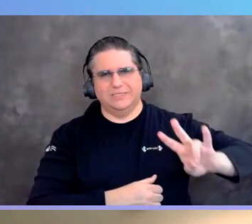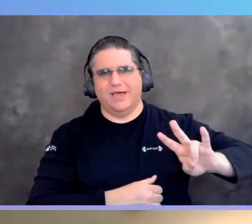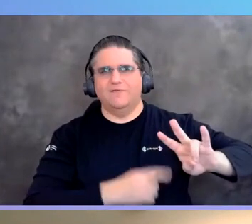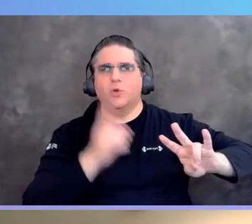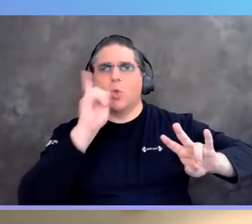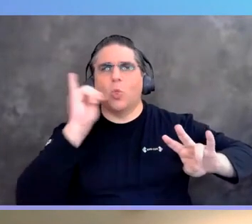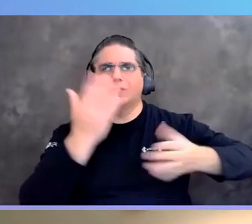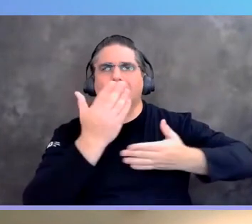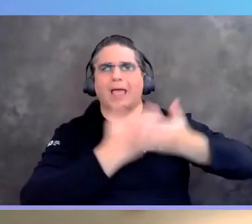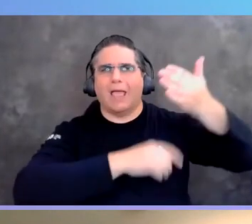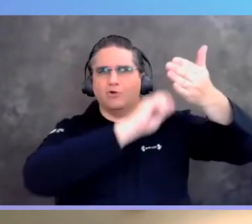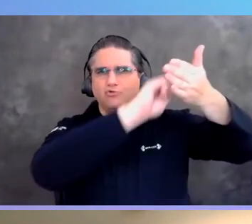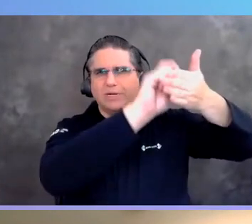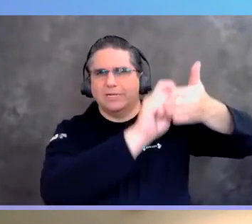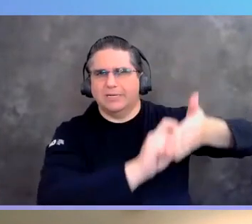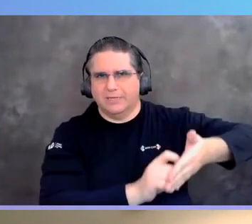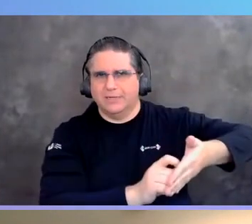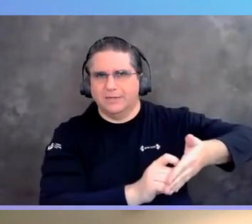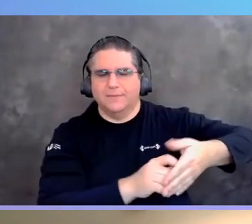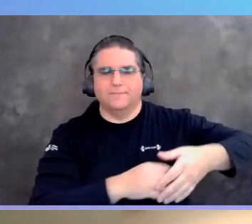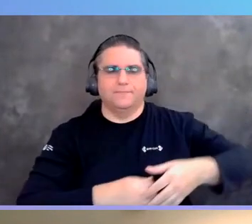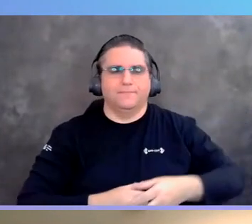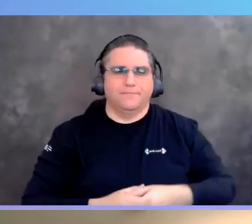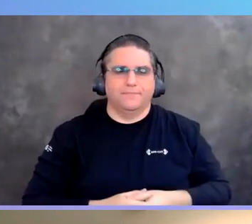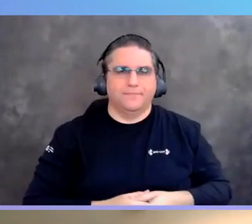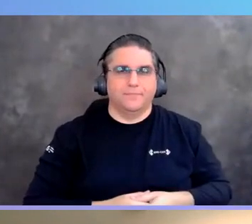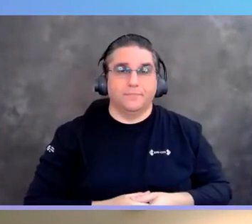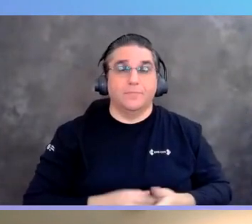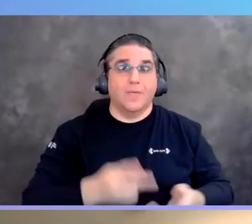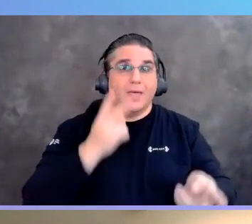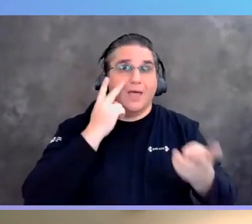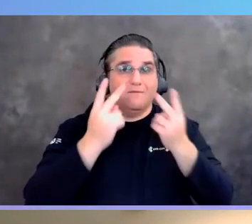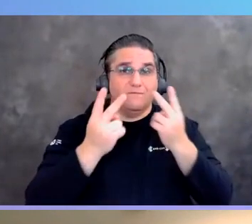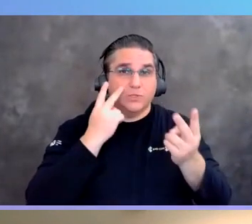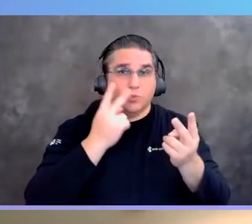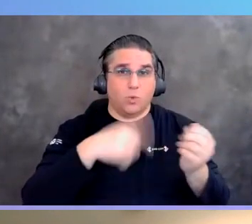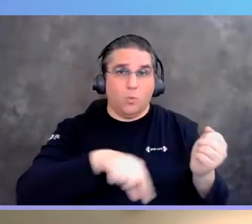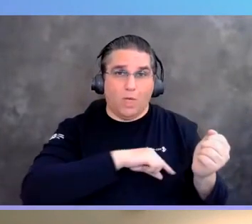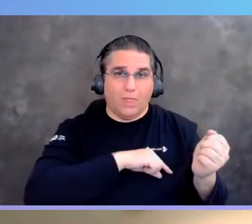photo. Uh, the visual of the quality of the photo is high